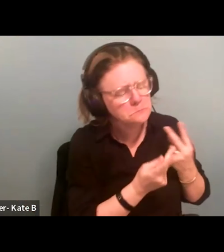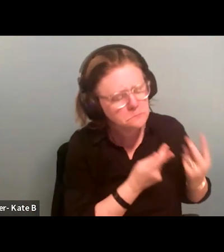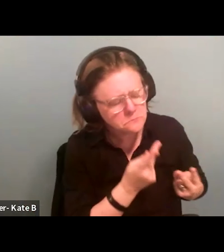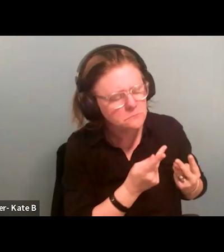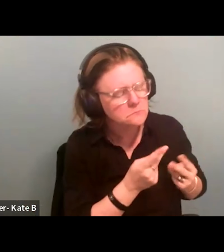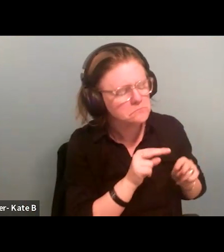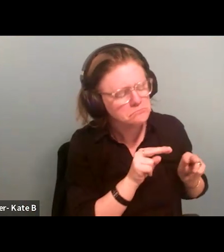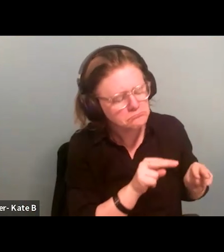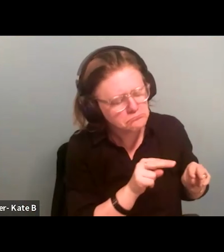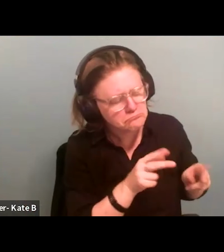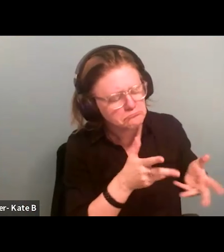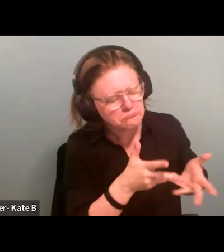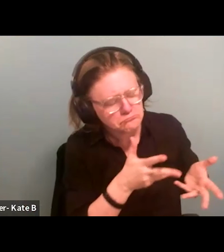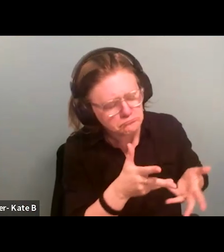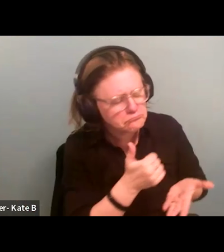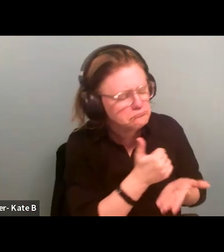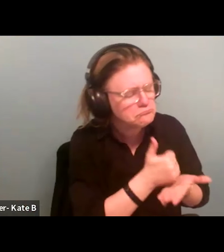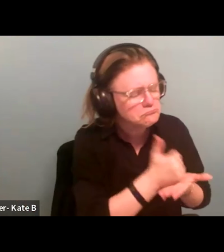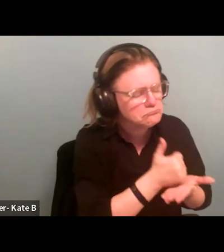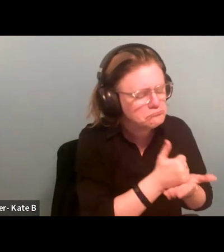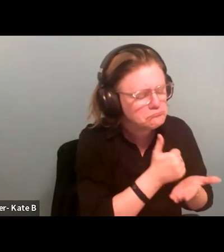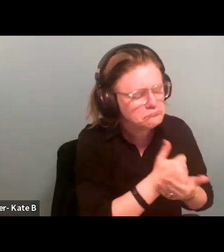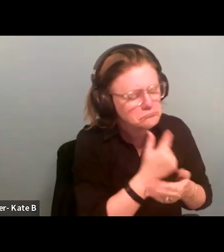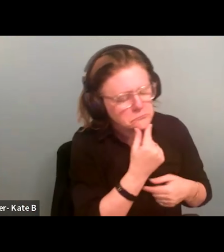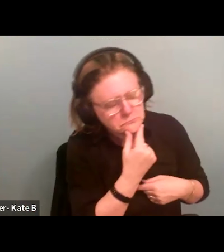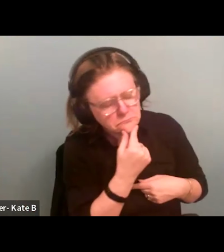And basically eliminate their risk